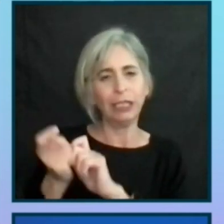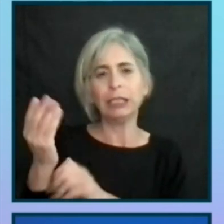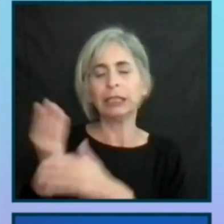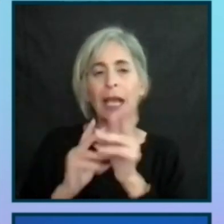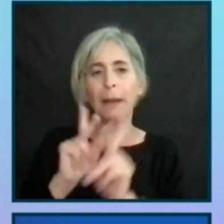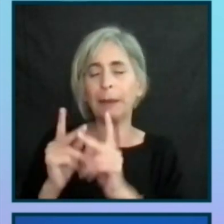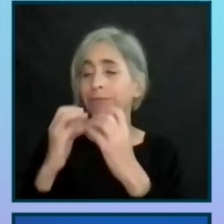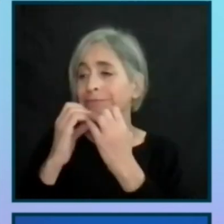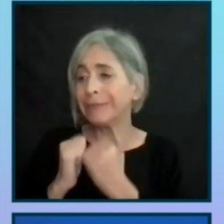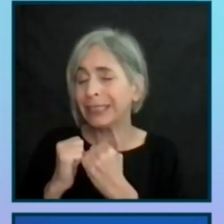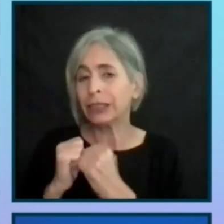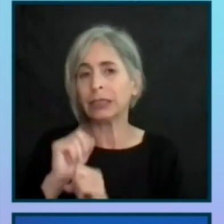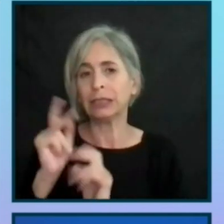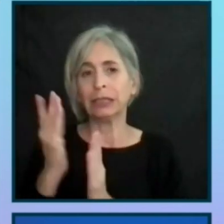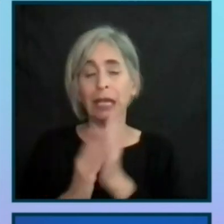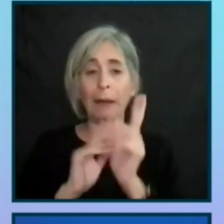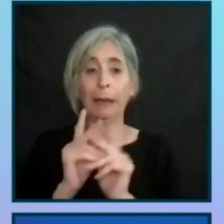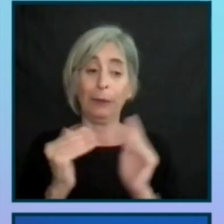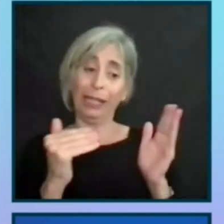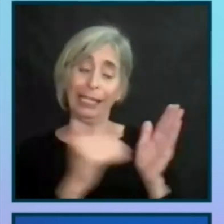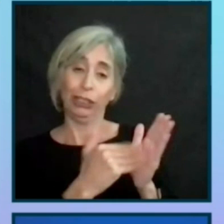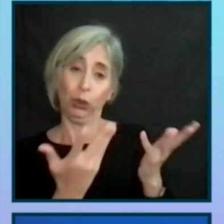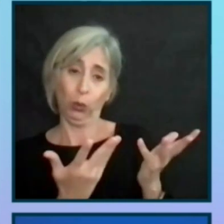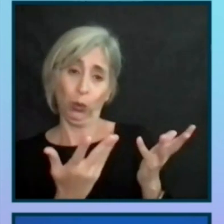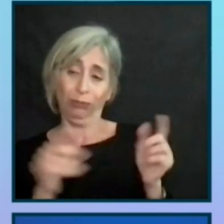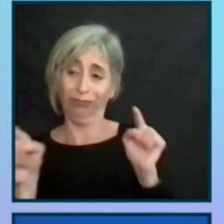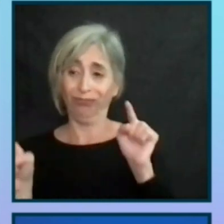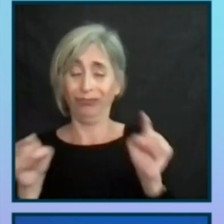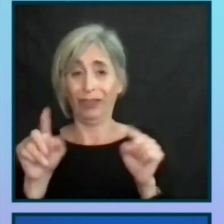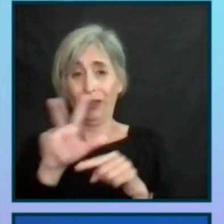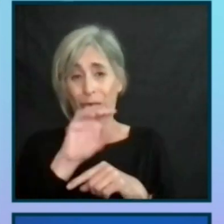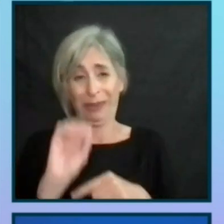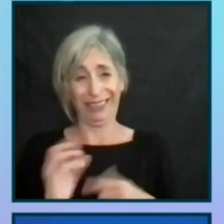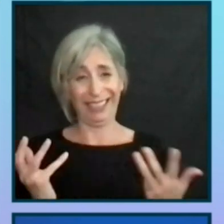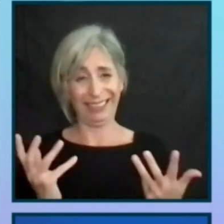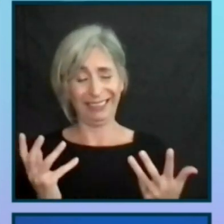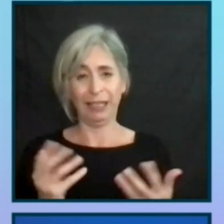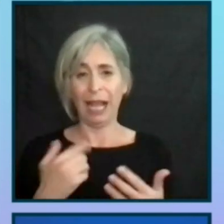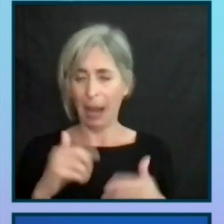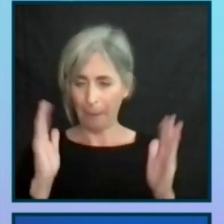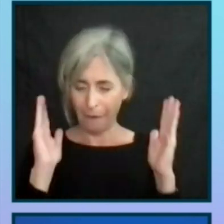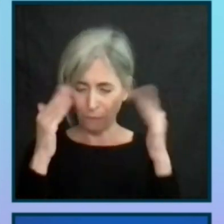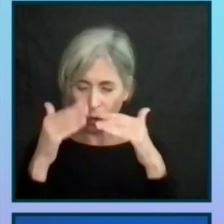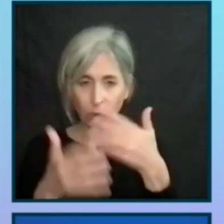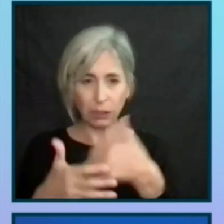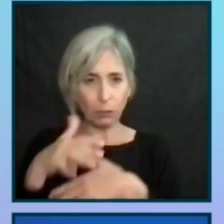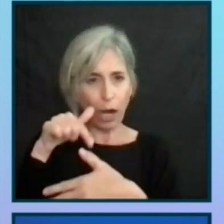and then some of the folks that get sued. This is what I'm gonna focus on. I think that we need to lobby.